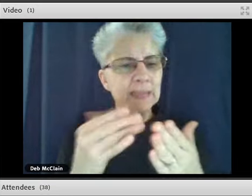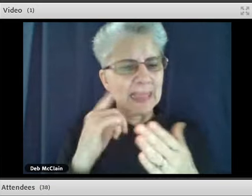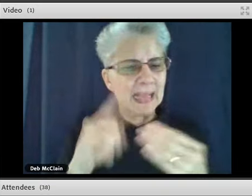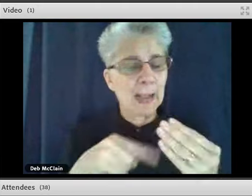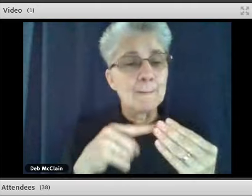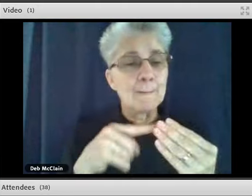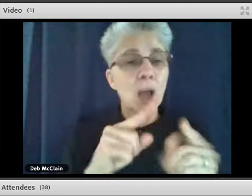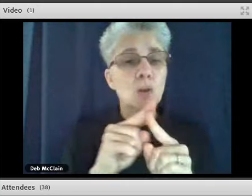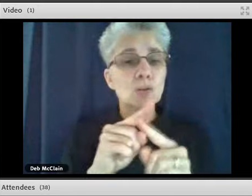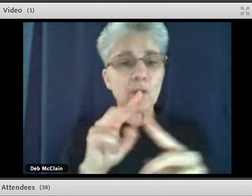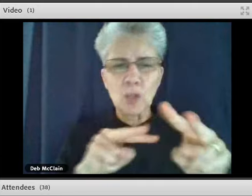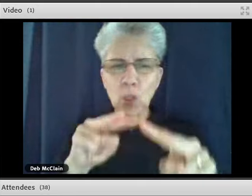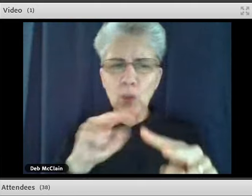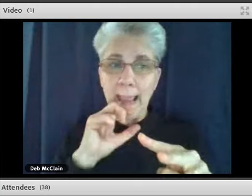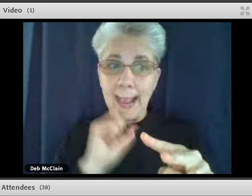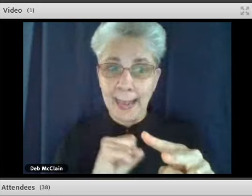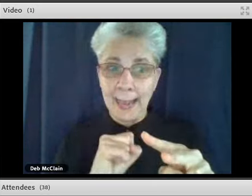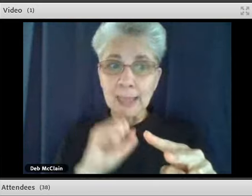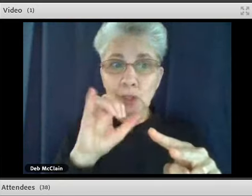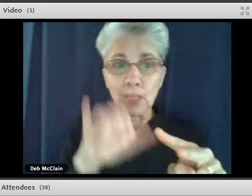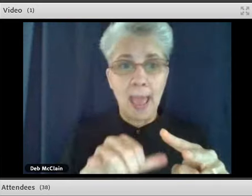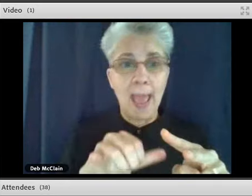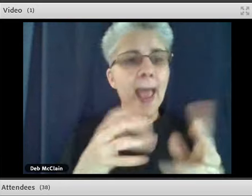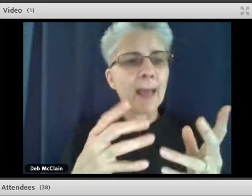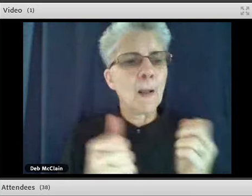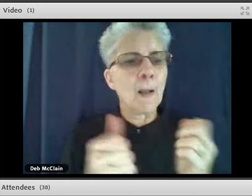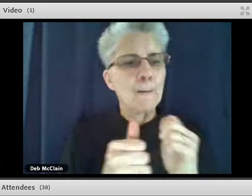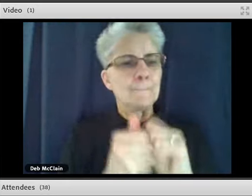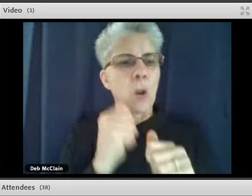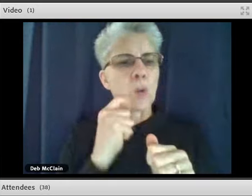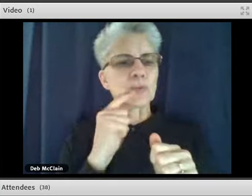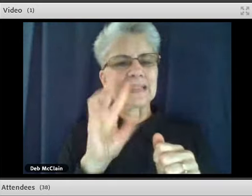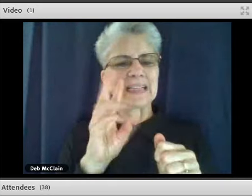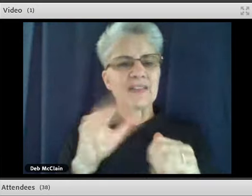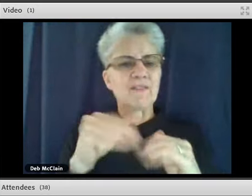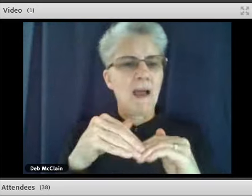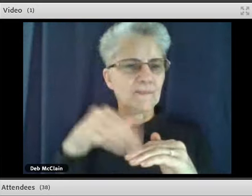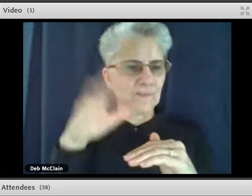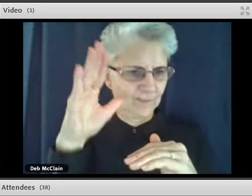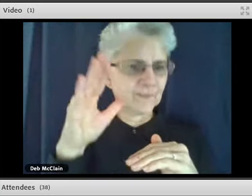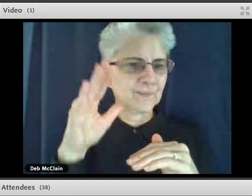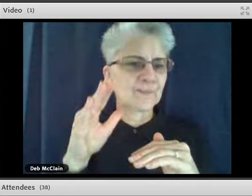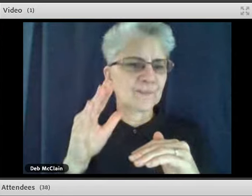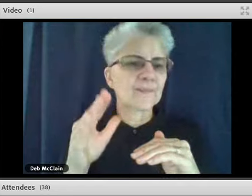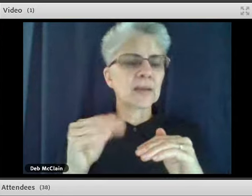And also, if you look at the age, majority is 65 and over.